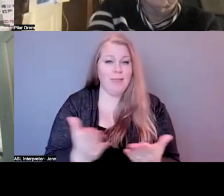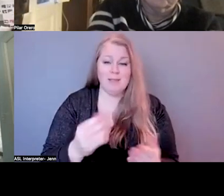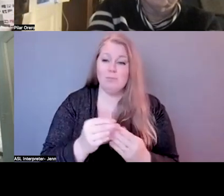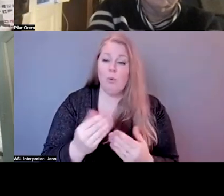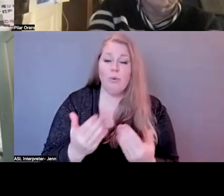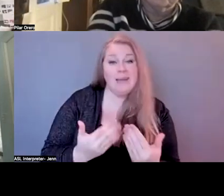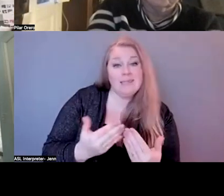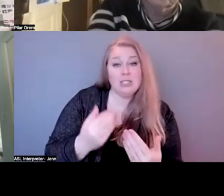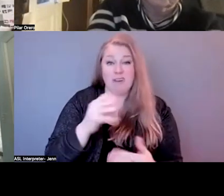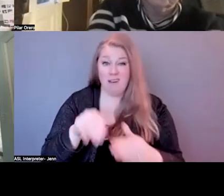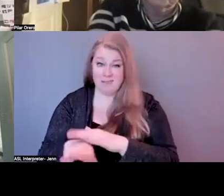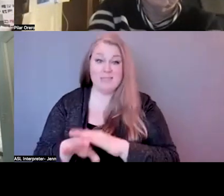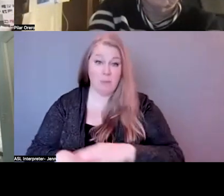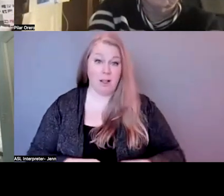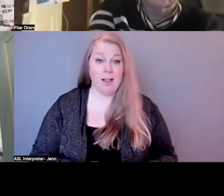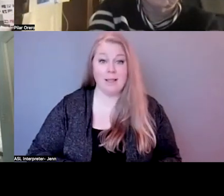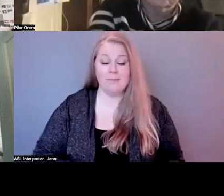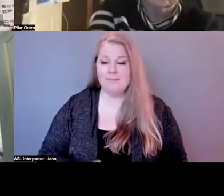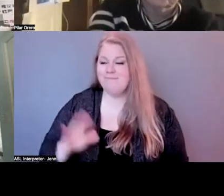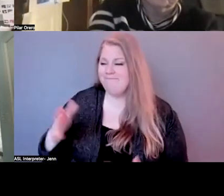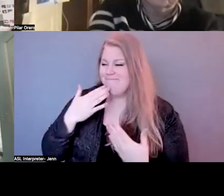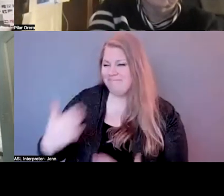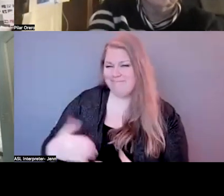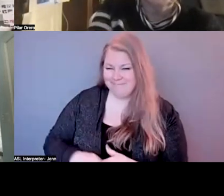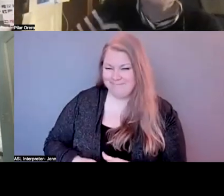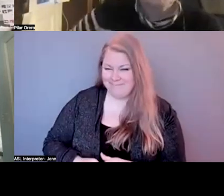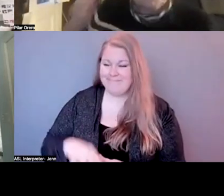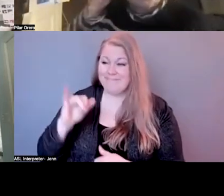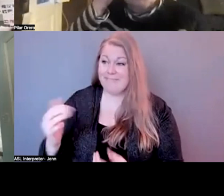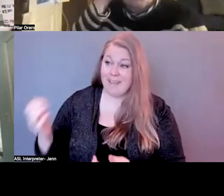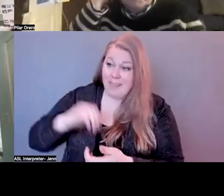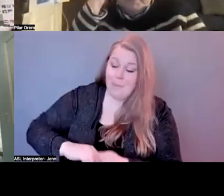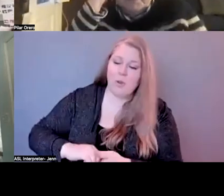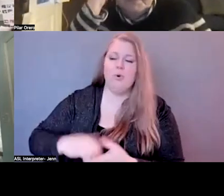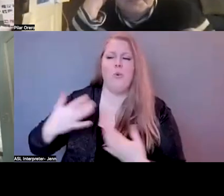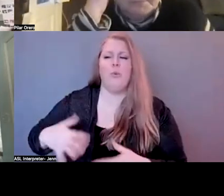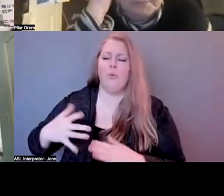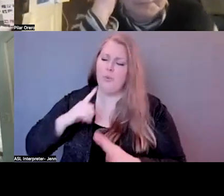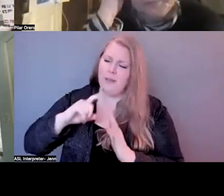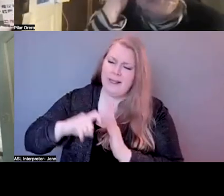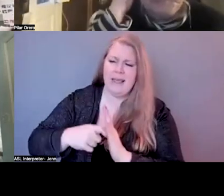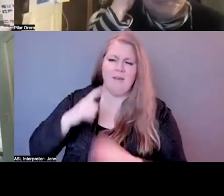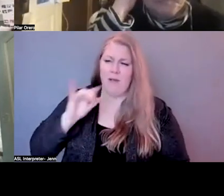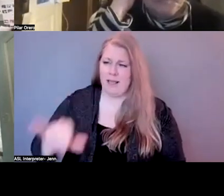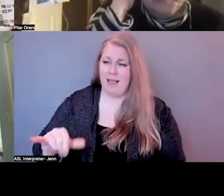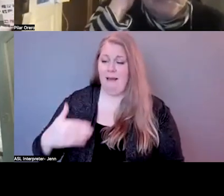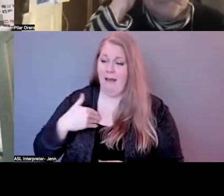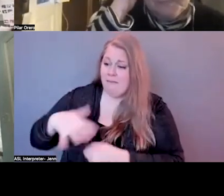Thank you. That collaboration too is a key part of that, having spaces such as GitHub.